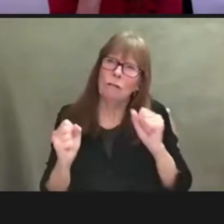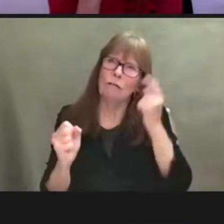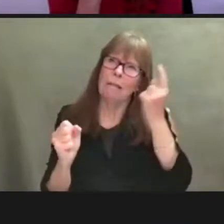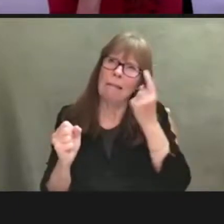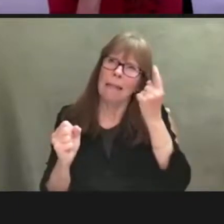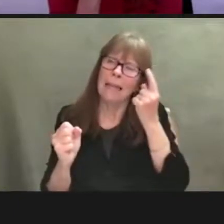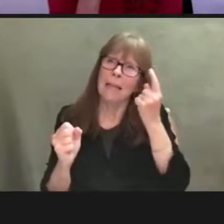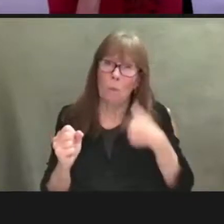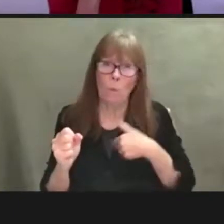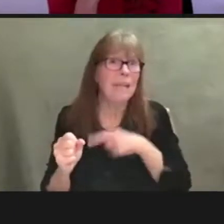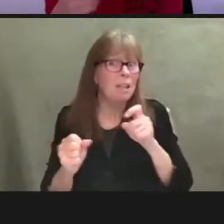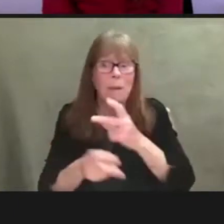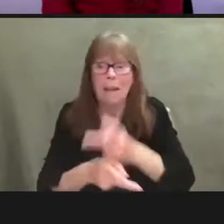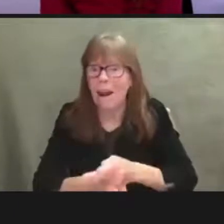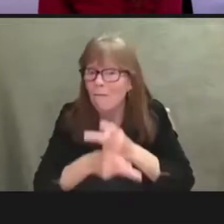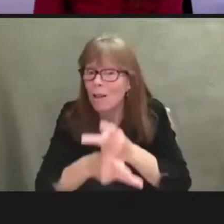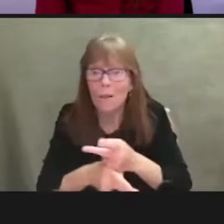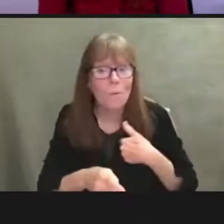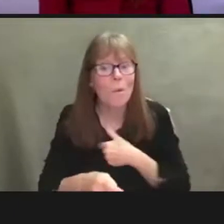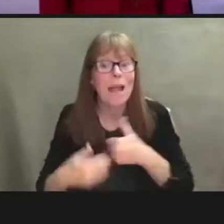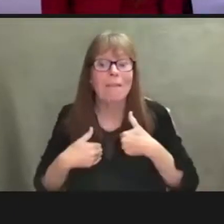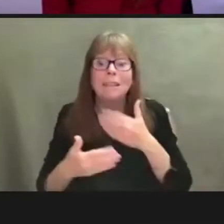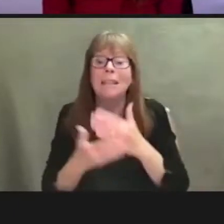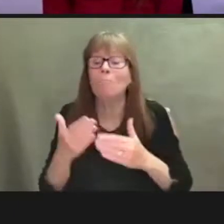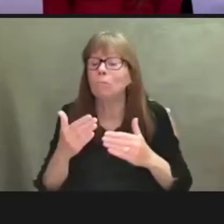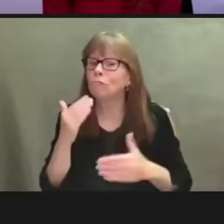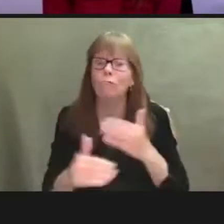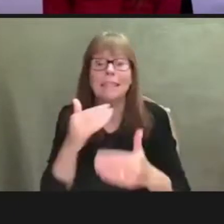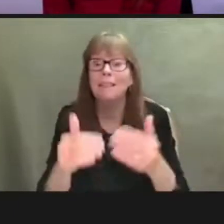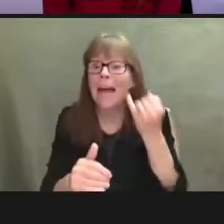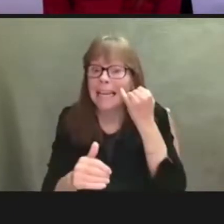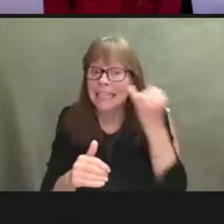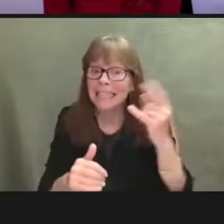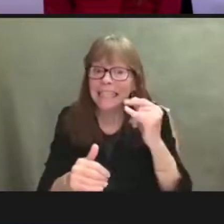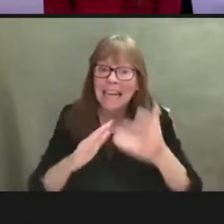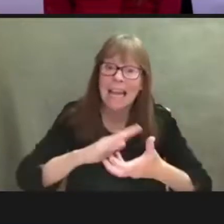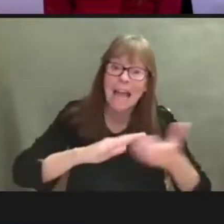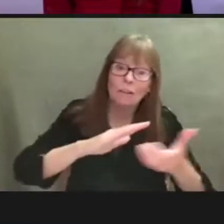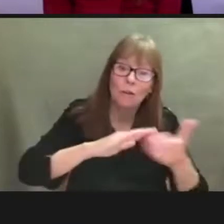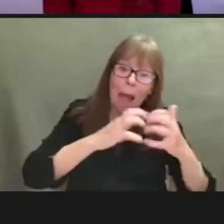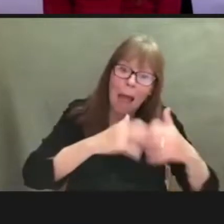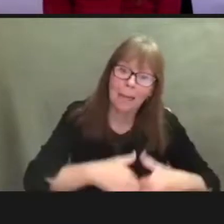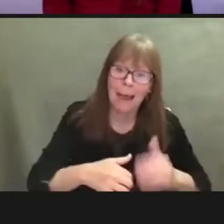of our progressive ideas can undermine some of our values and we need to think about the